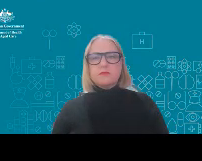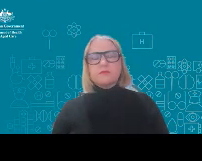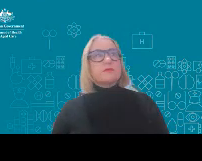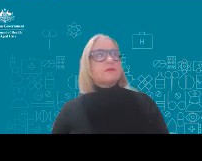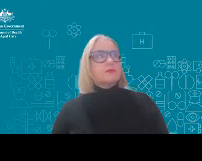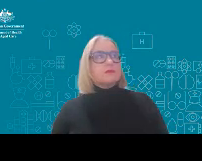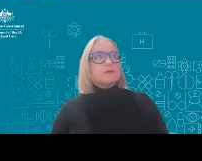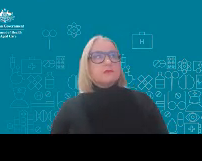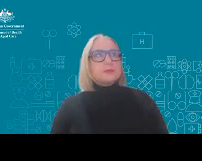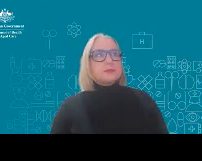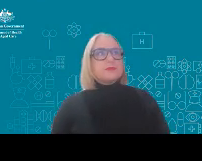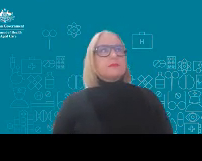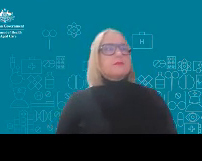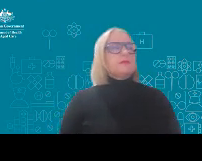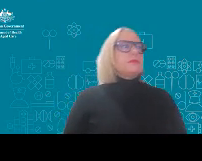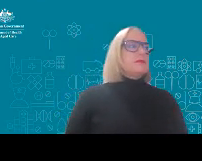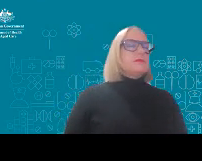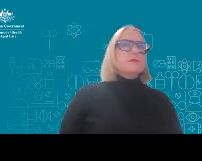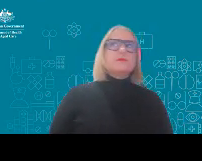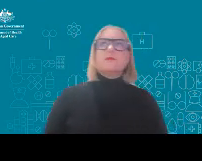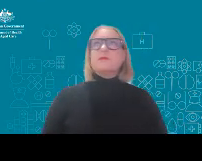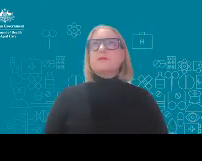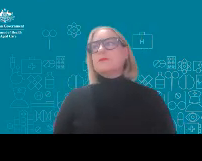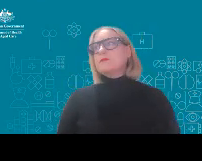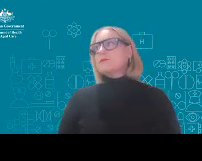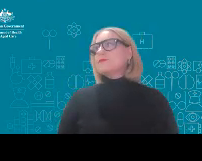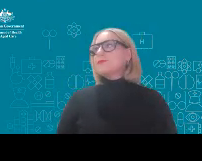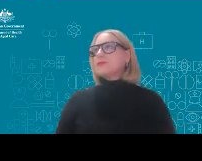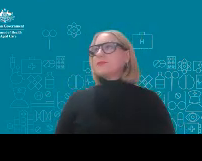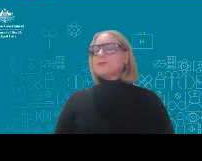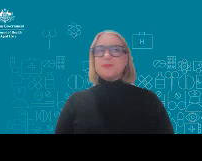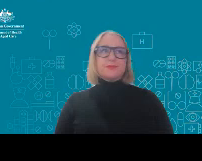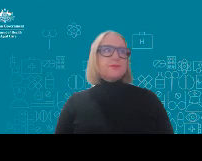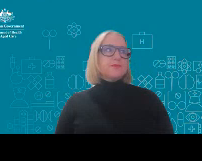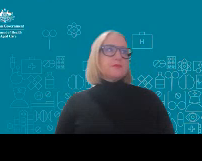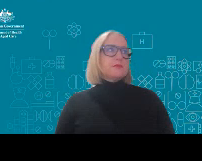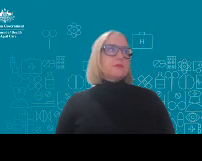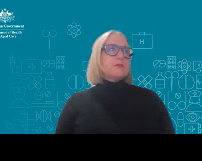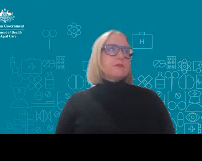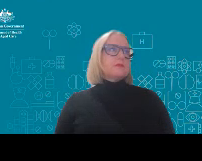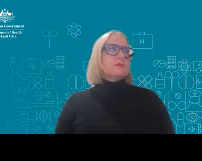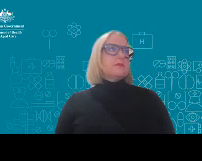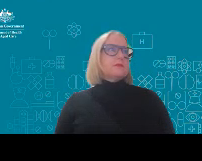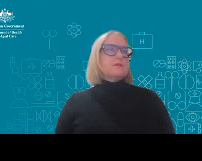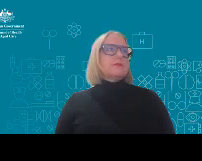with their obligations we want to understand the extent to which they are trying to meet these obligations.